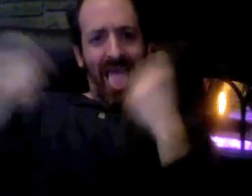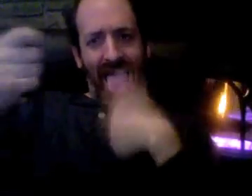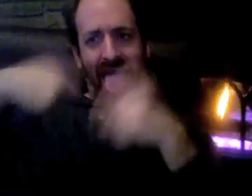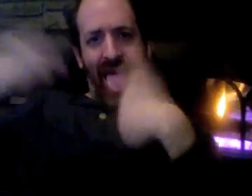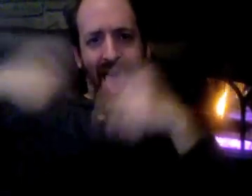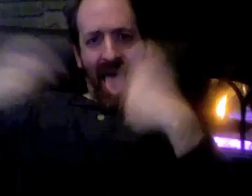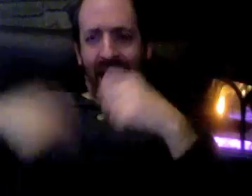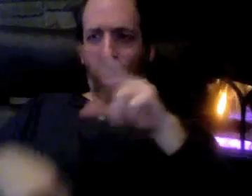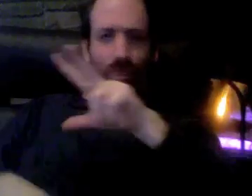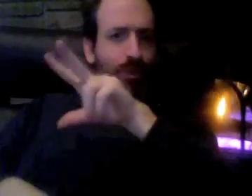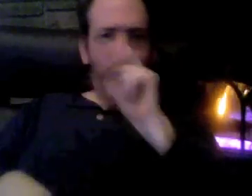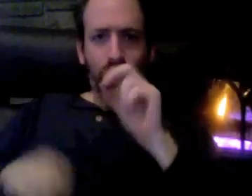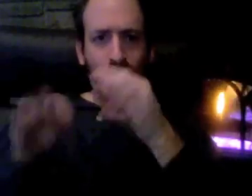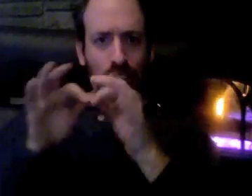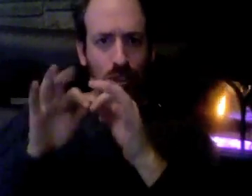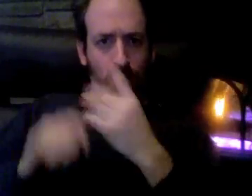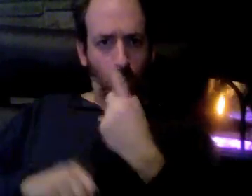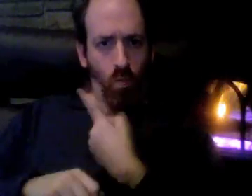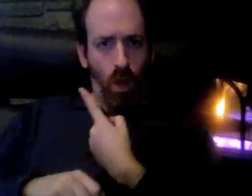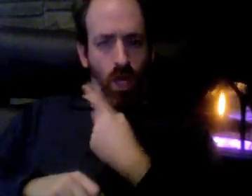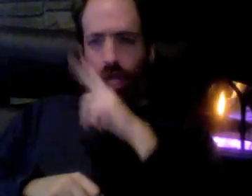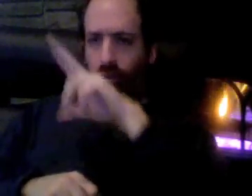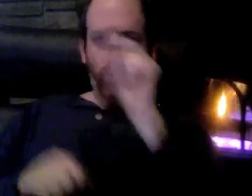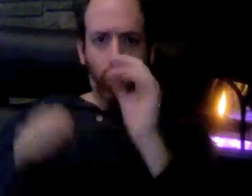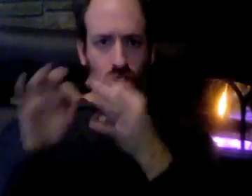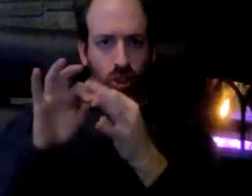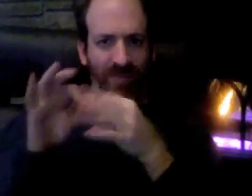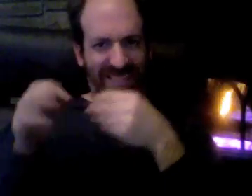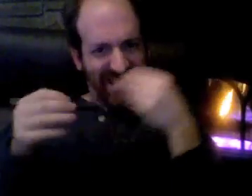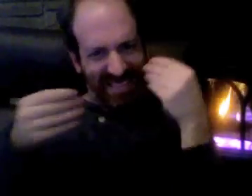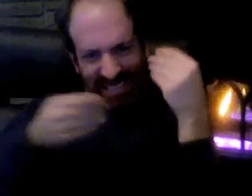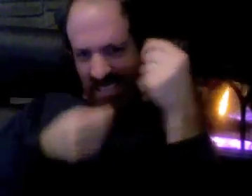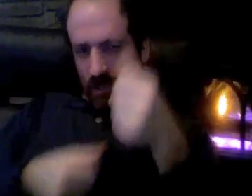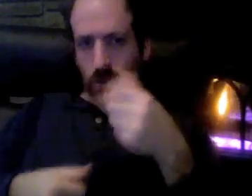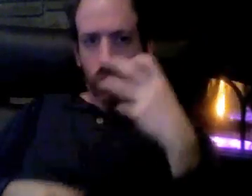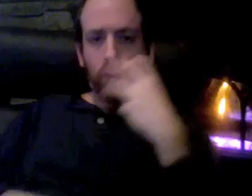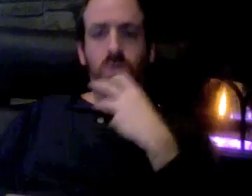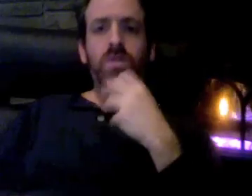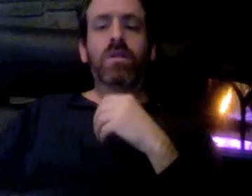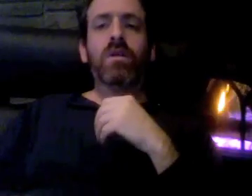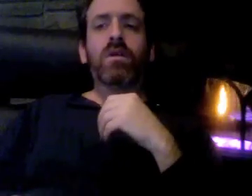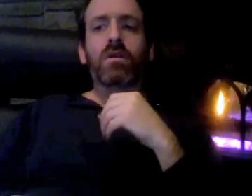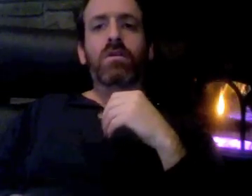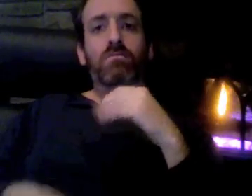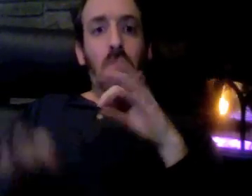High rollovers in using interpreters to accommodate my calls ), maybe they used up 30 different interpreters for my calls.